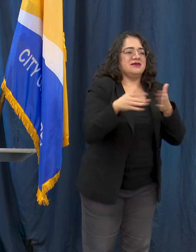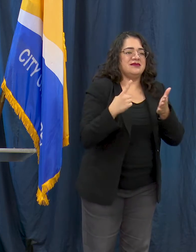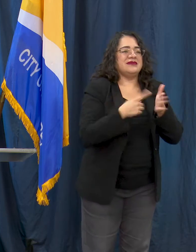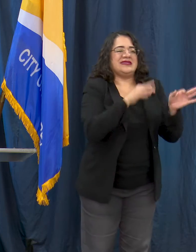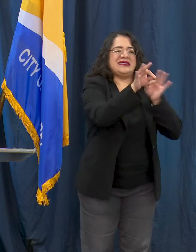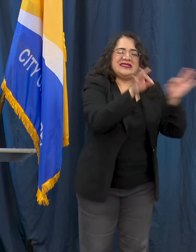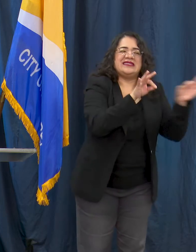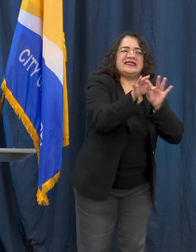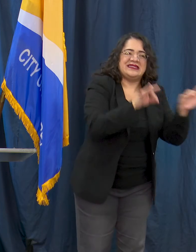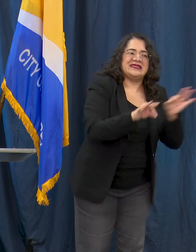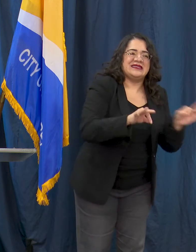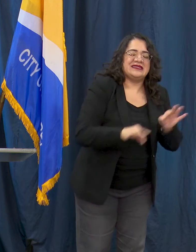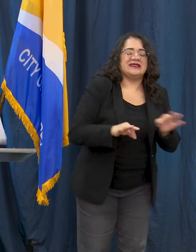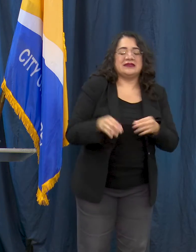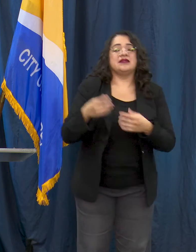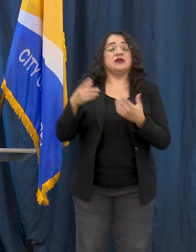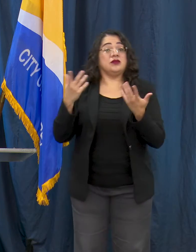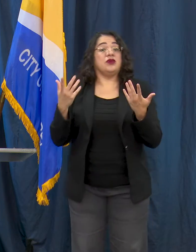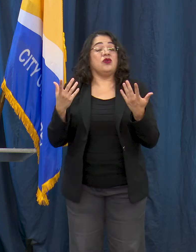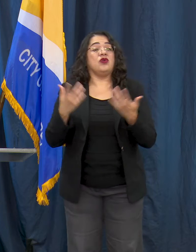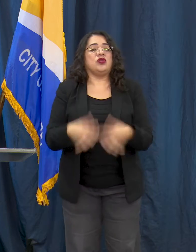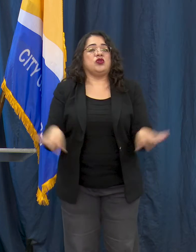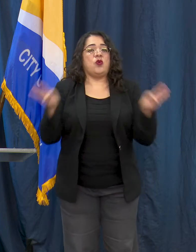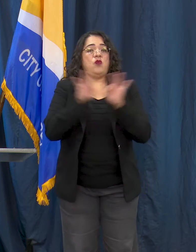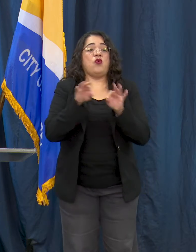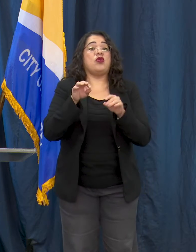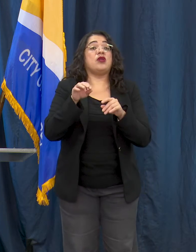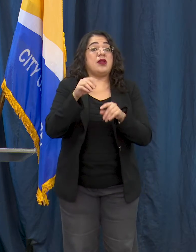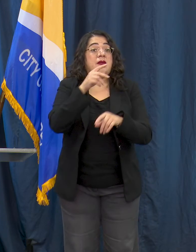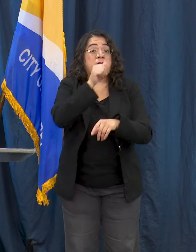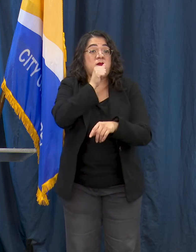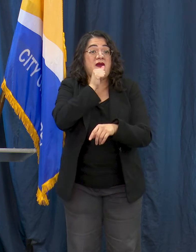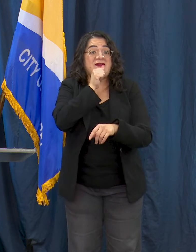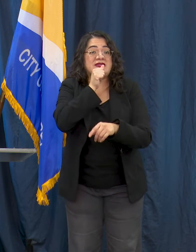exposed to a patient with COVID-19. We do not share the name